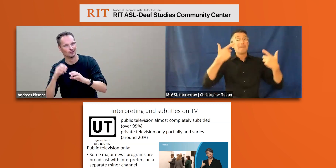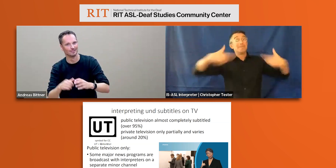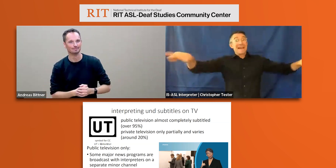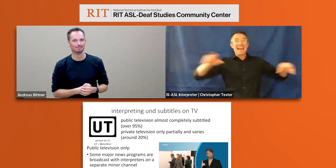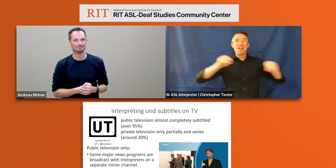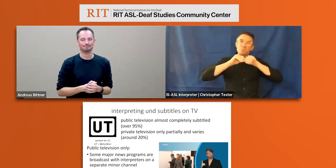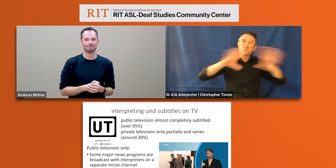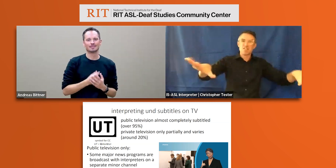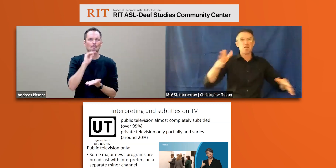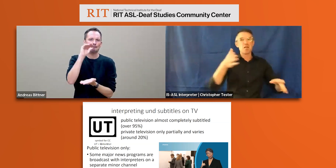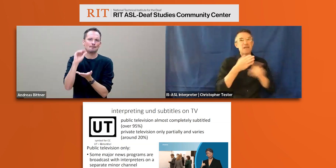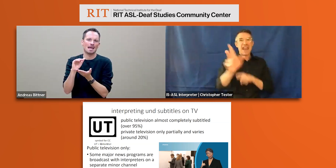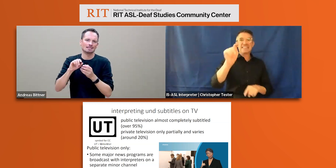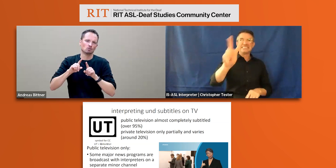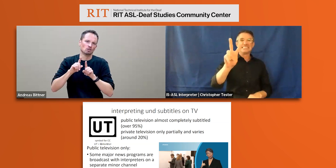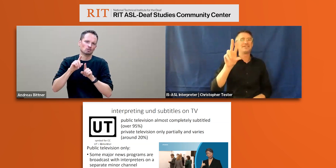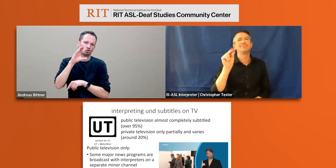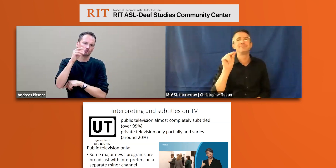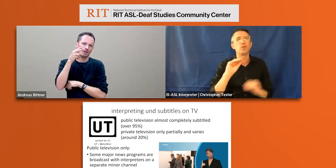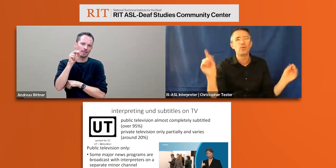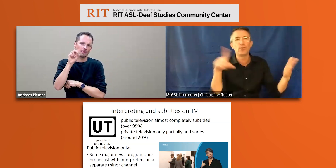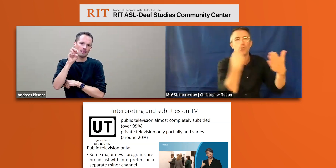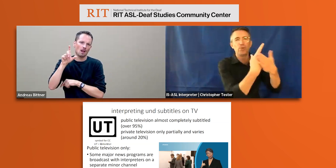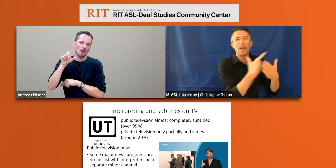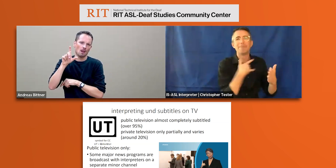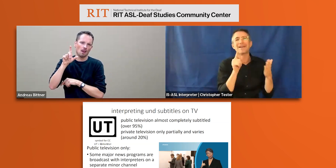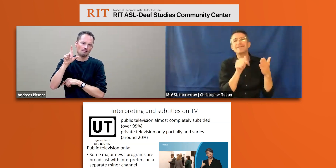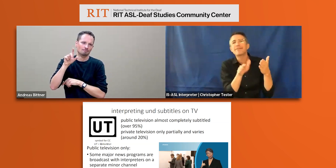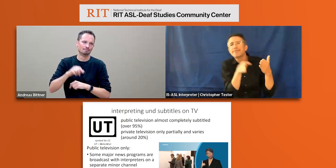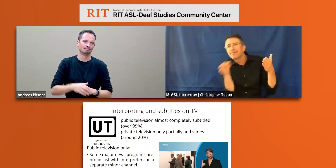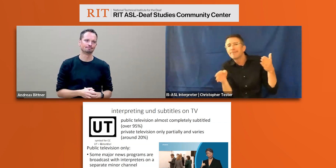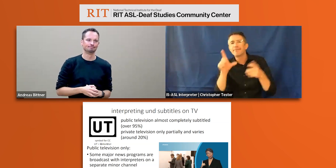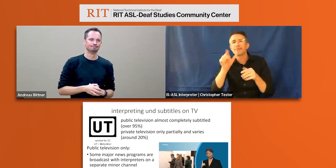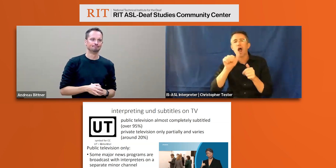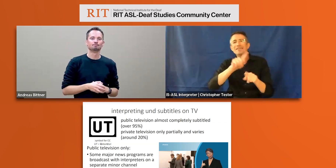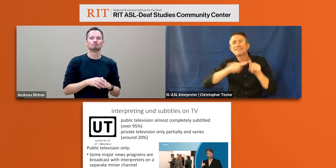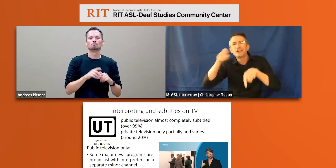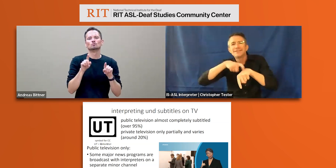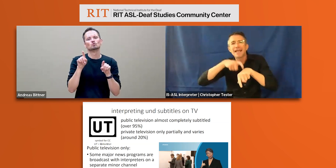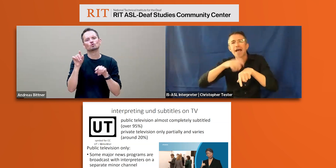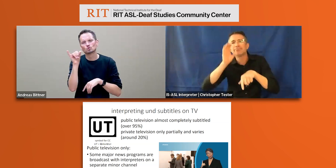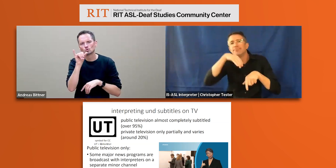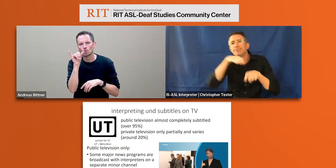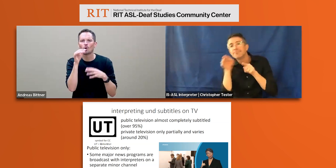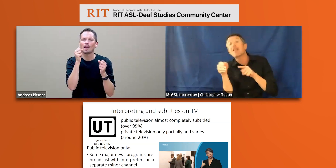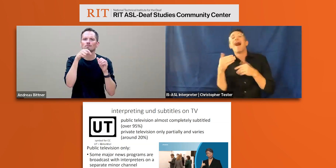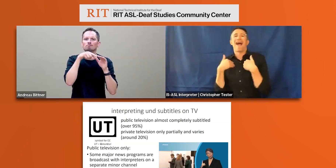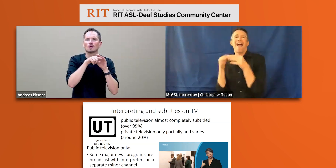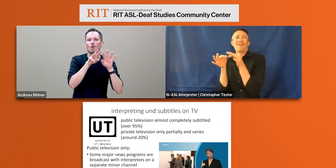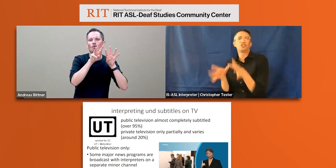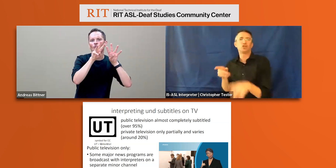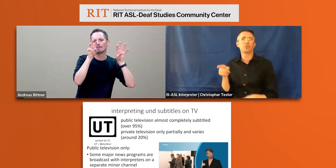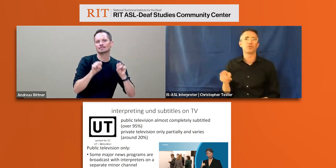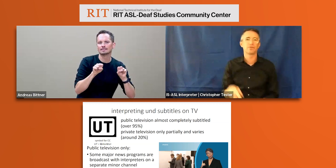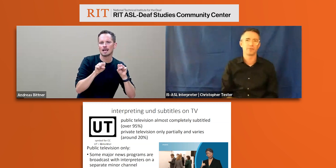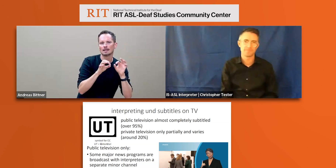They're for some of the smaller news channels, and it's often harder to see-- it's not on the big screen.